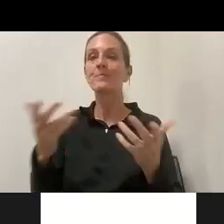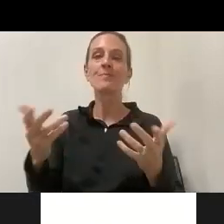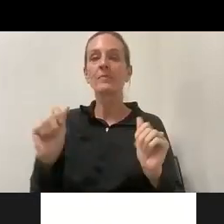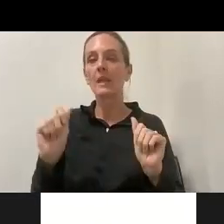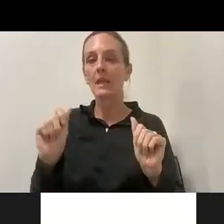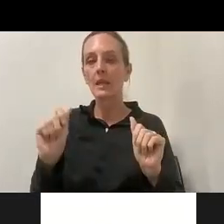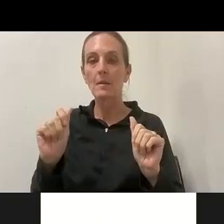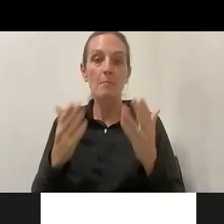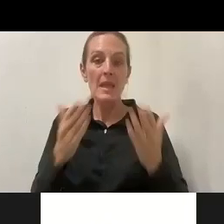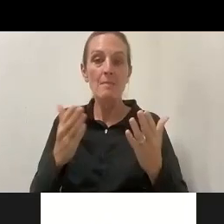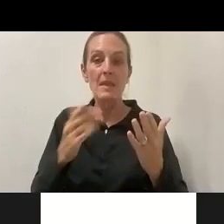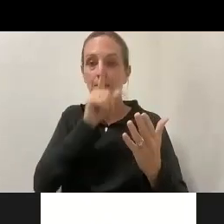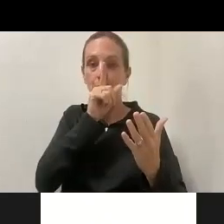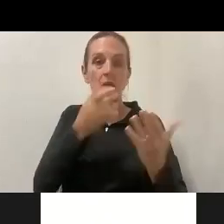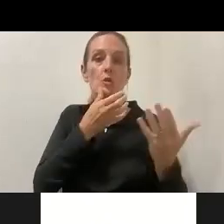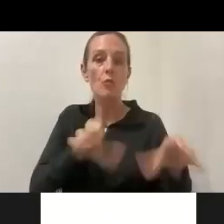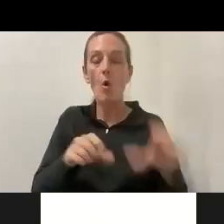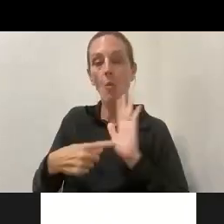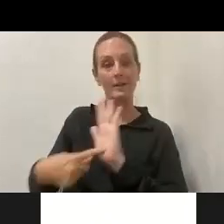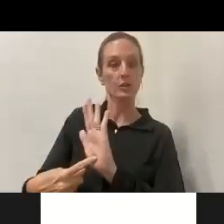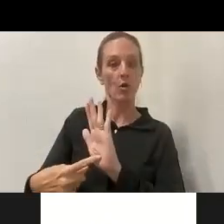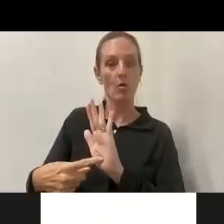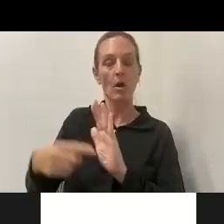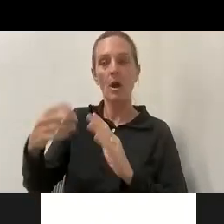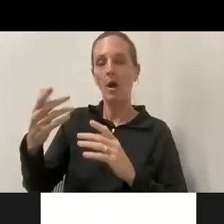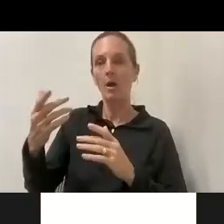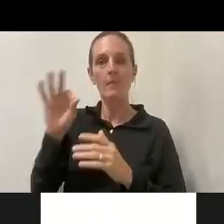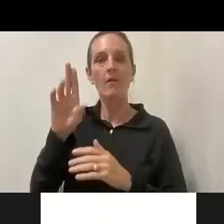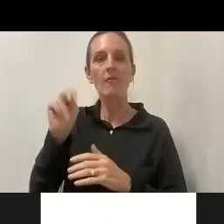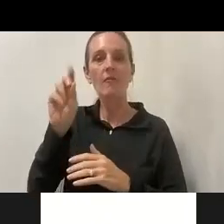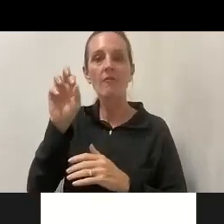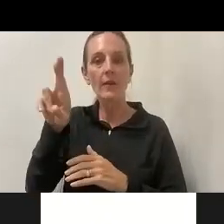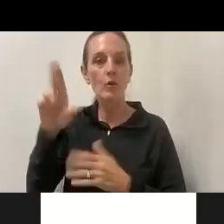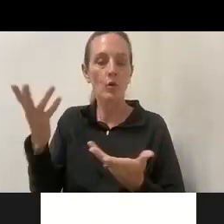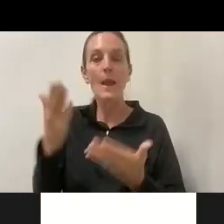to share with your funder, you might give them a summary brief or summary report, a lot of our